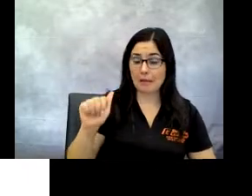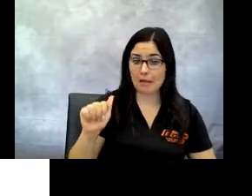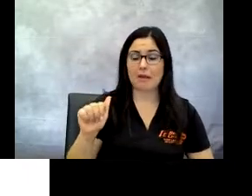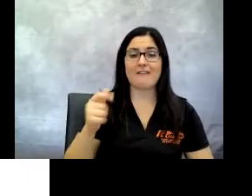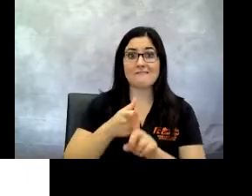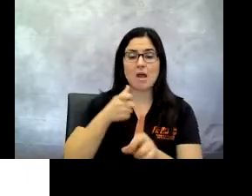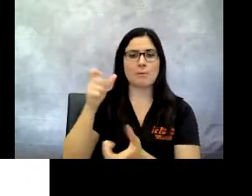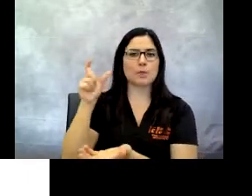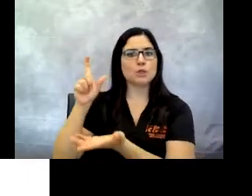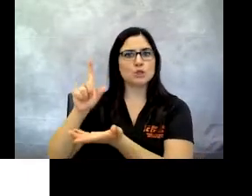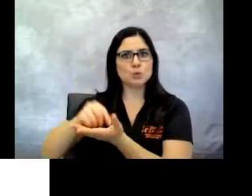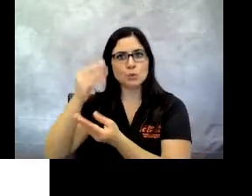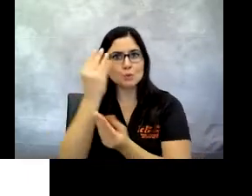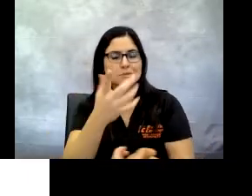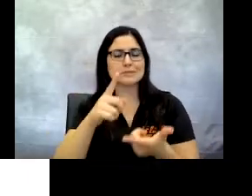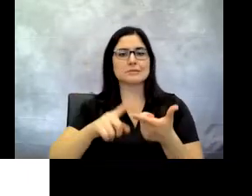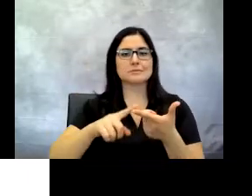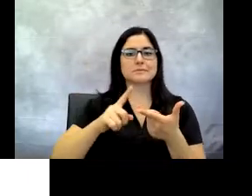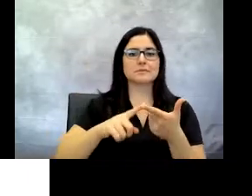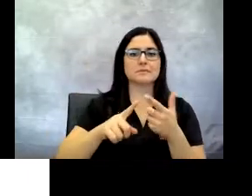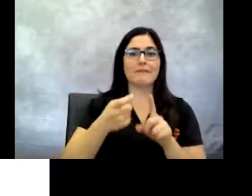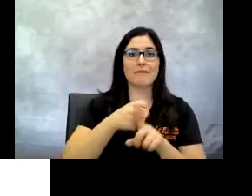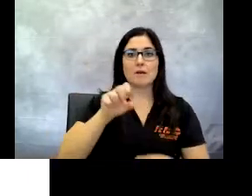or it can even be found on social media platforms.